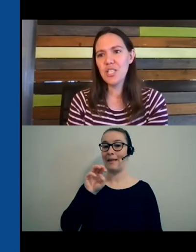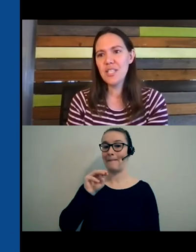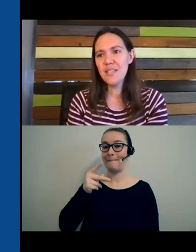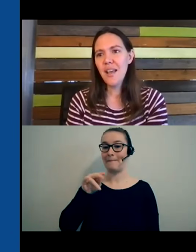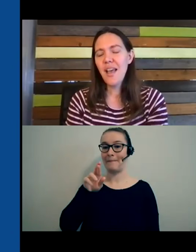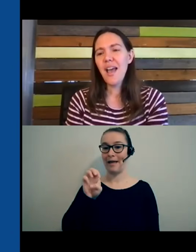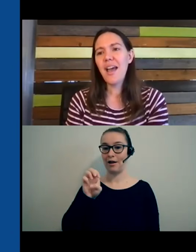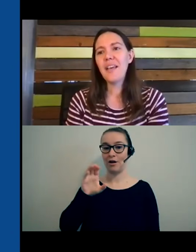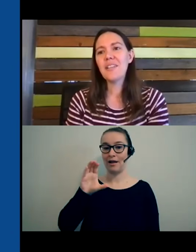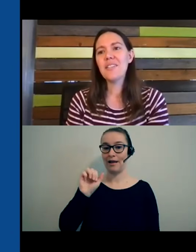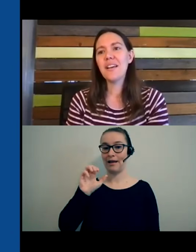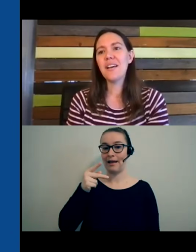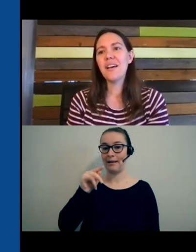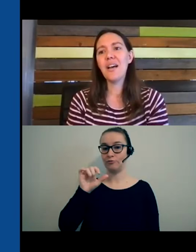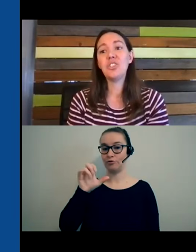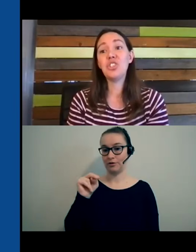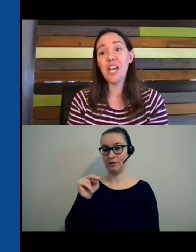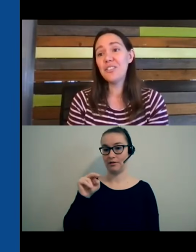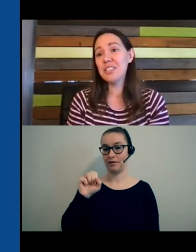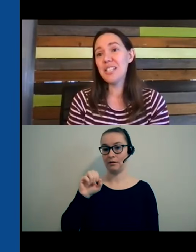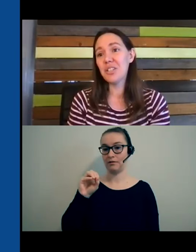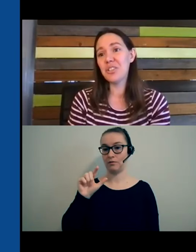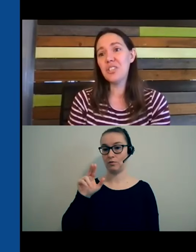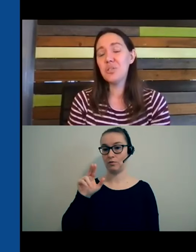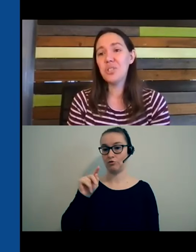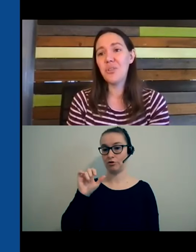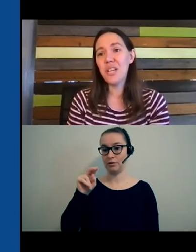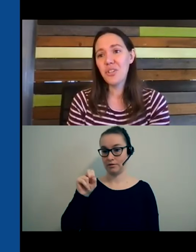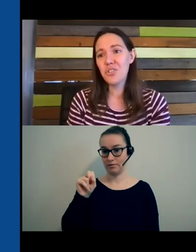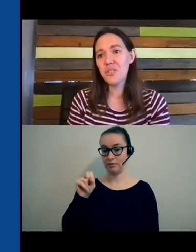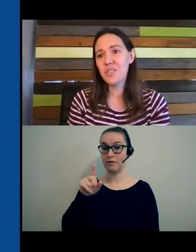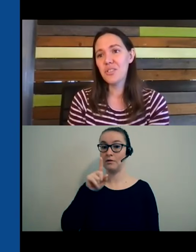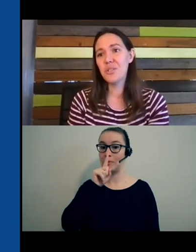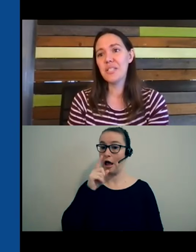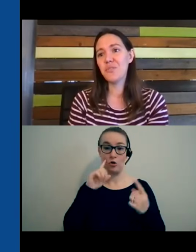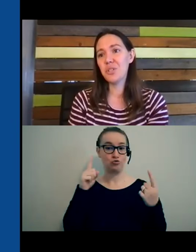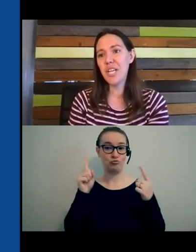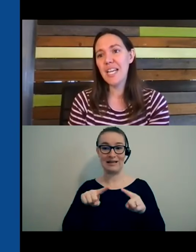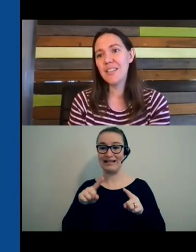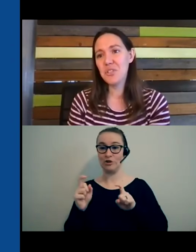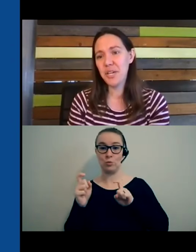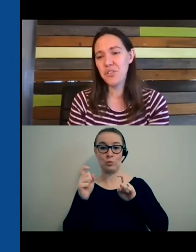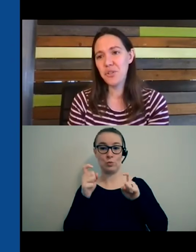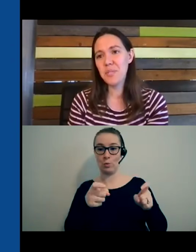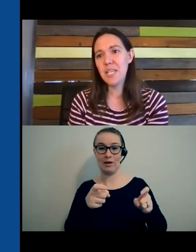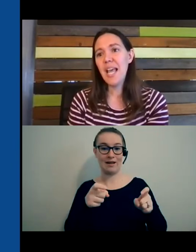has generously agreed to donate their services to us for creating the transcripts